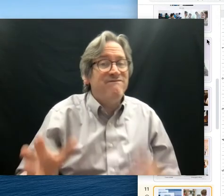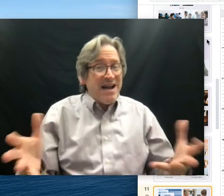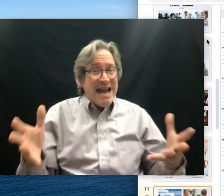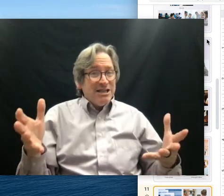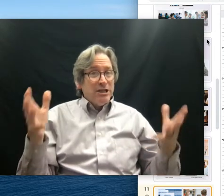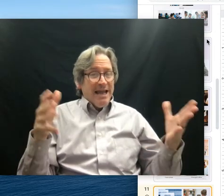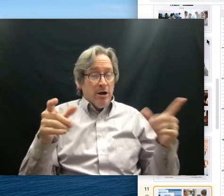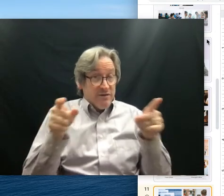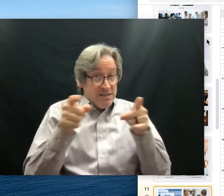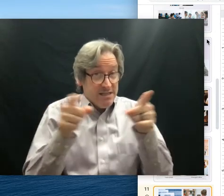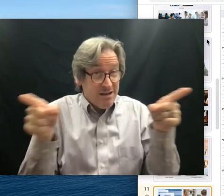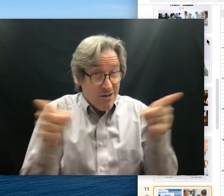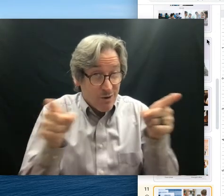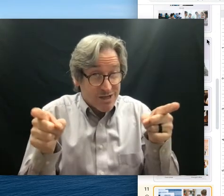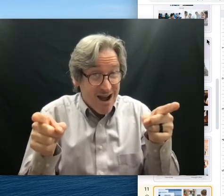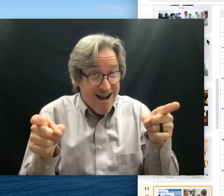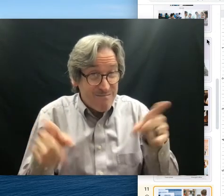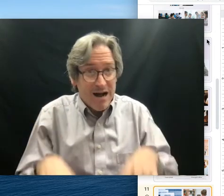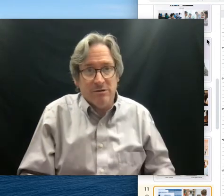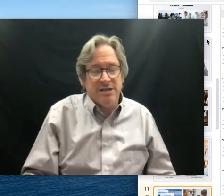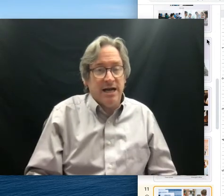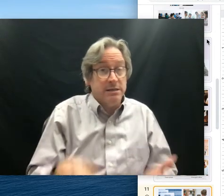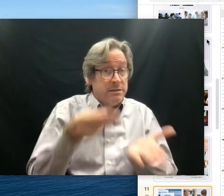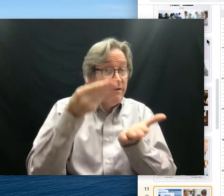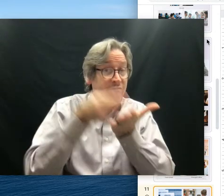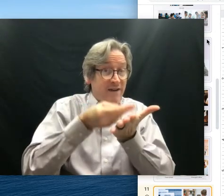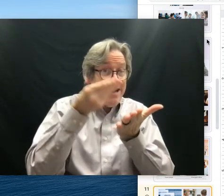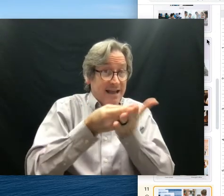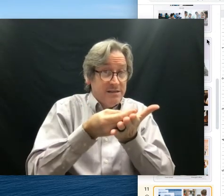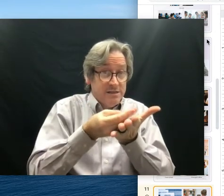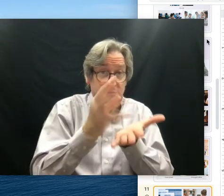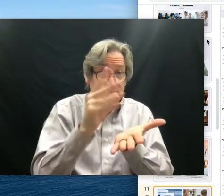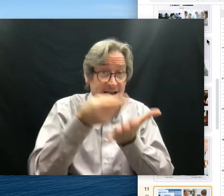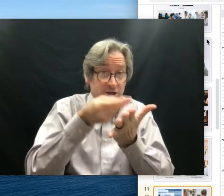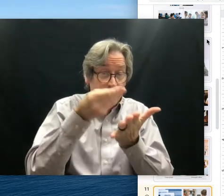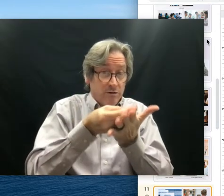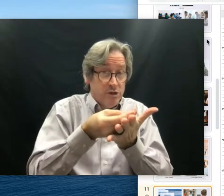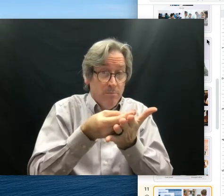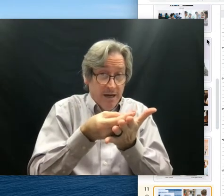financial aid office this is another one of those compound signs finance financial so money